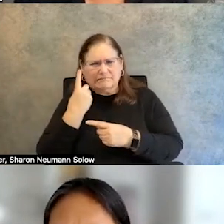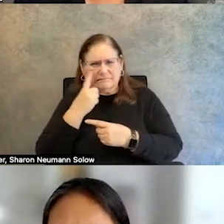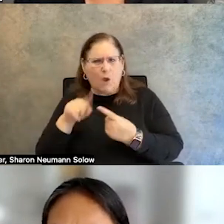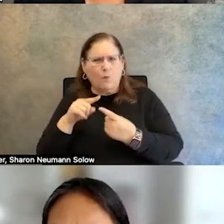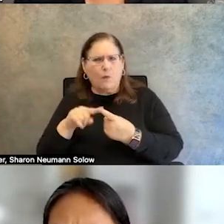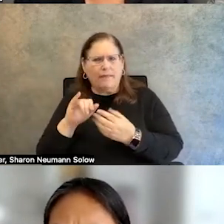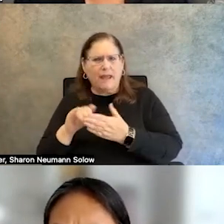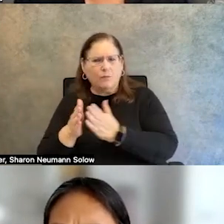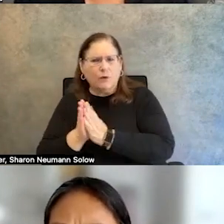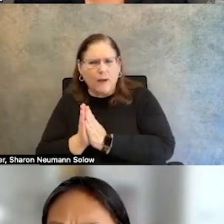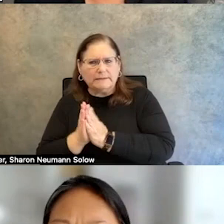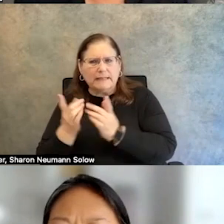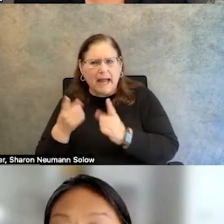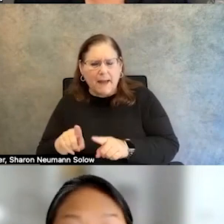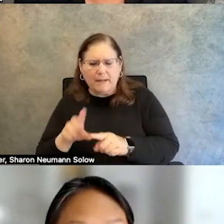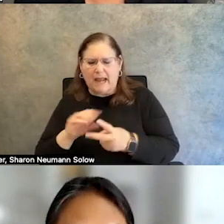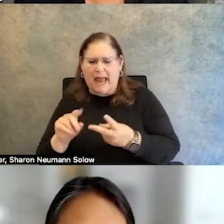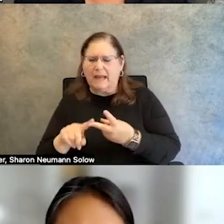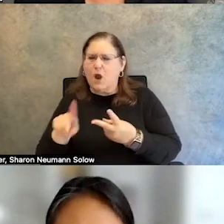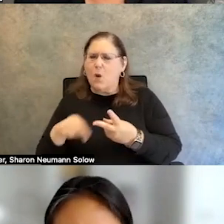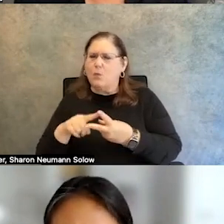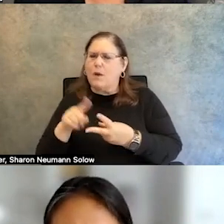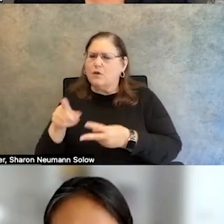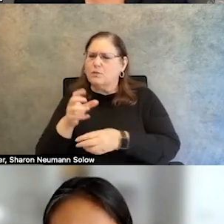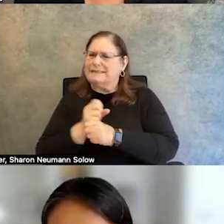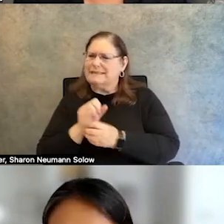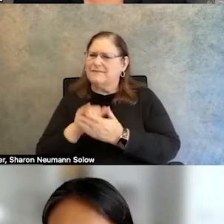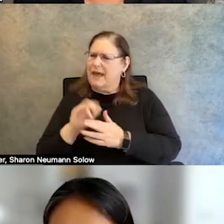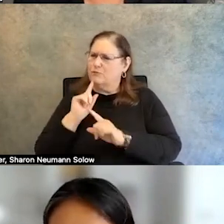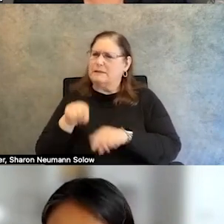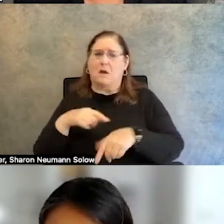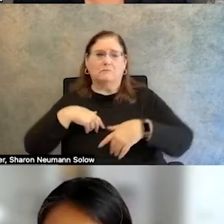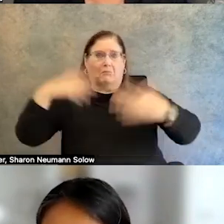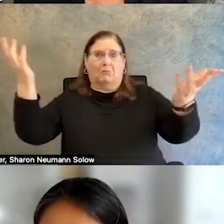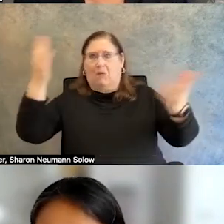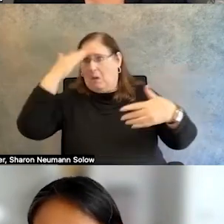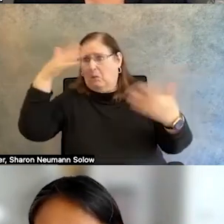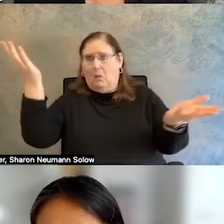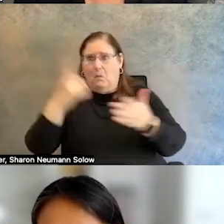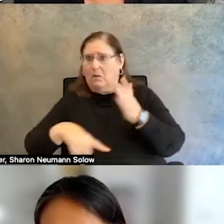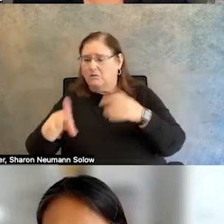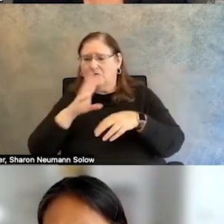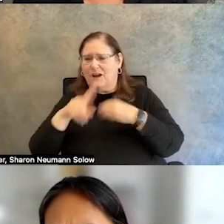and when you received that sort of response of, "I don't know what you're talking about," from the social worker,